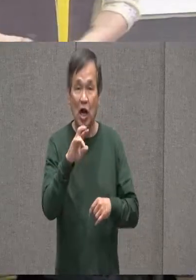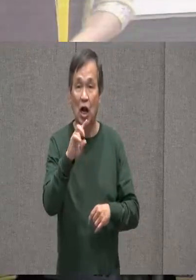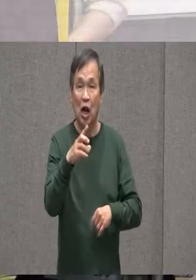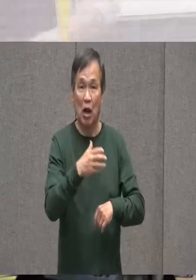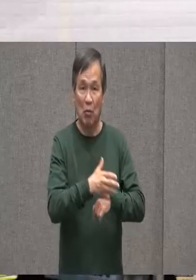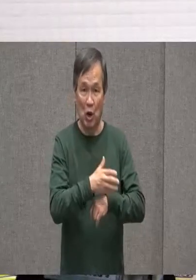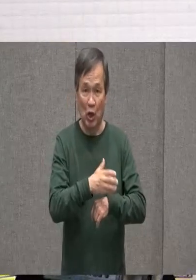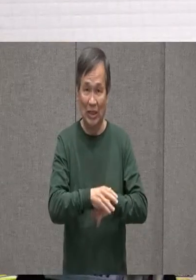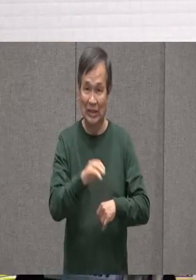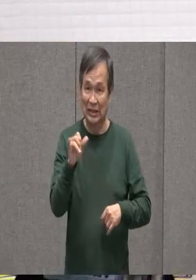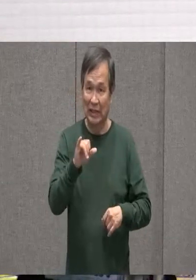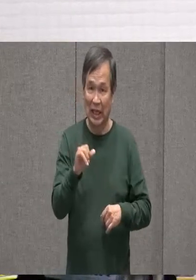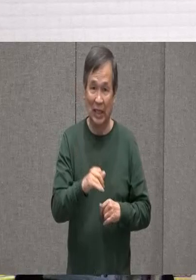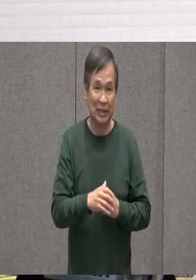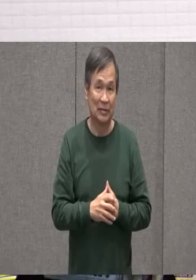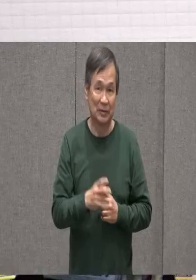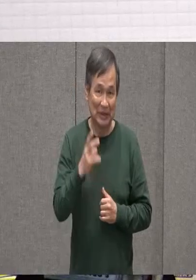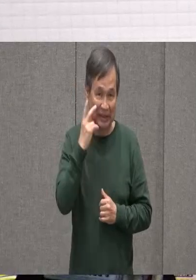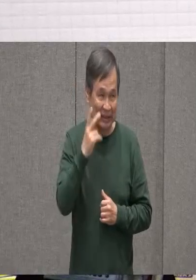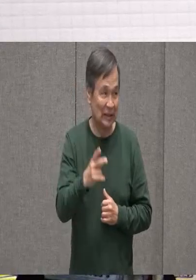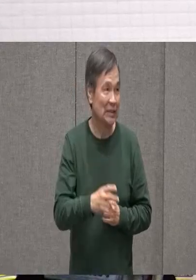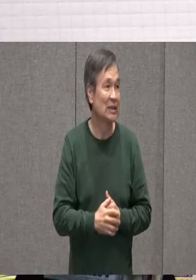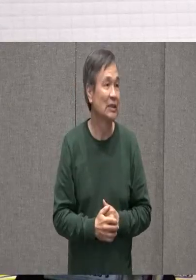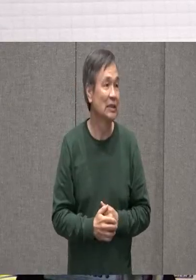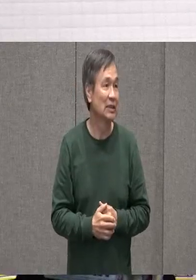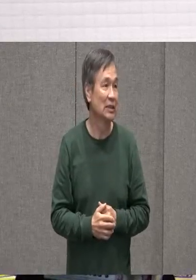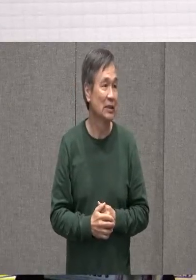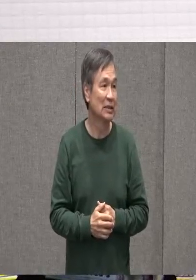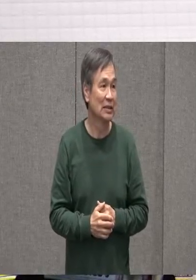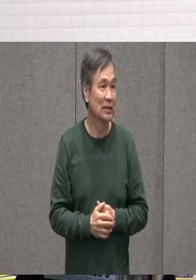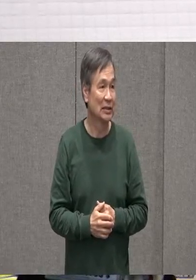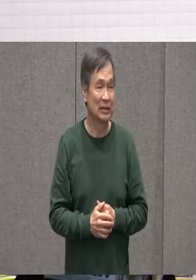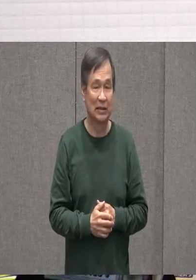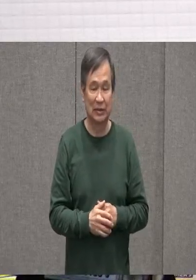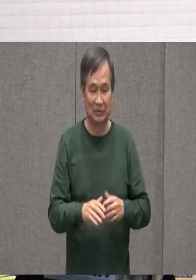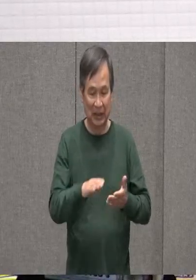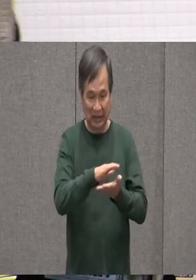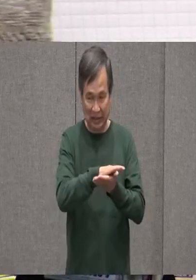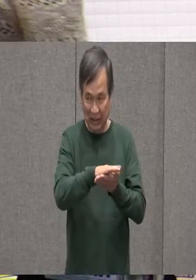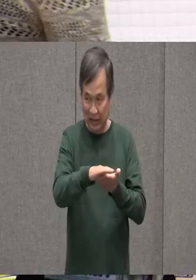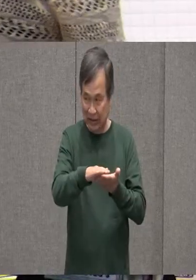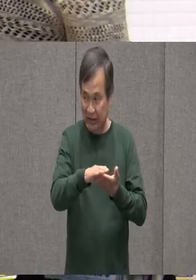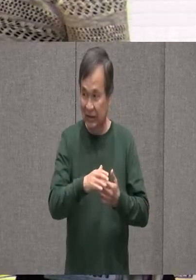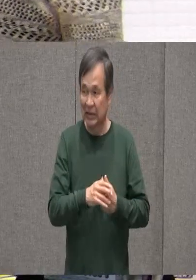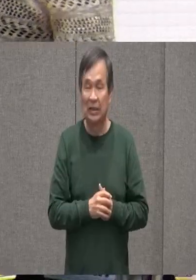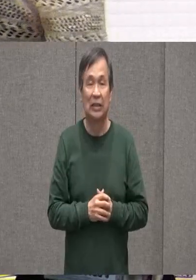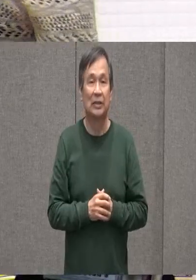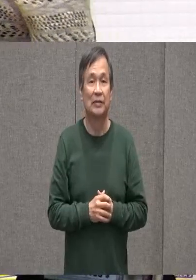I'm just gonna spread this paint out like butter on a piece of toast.